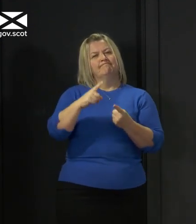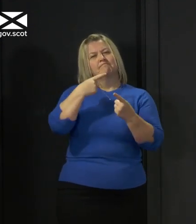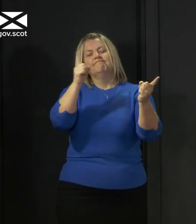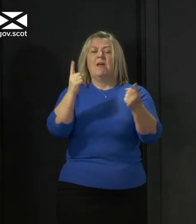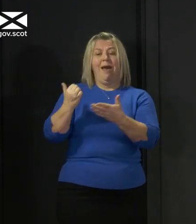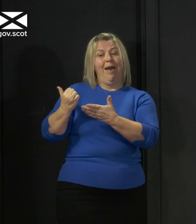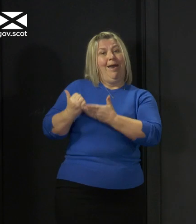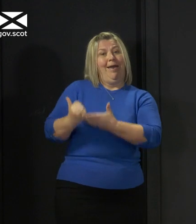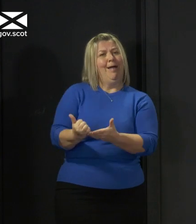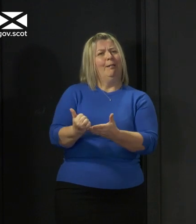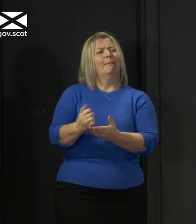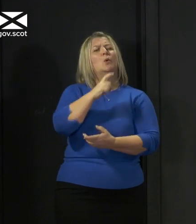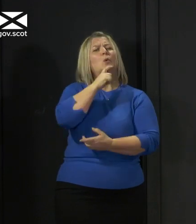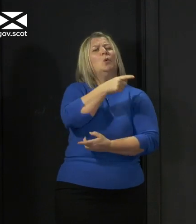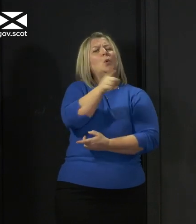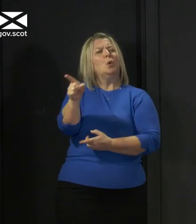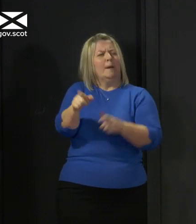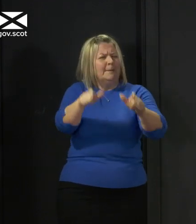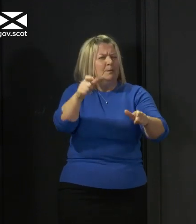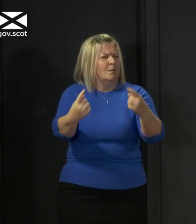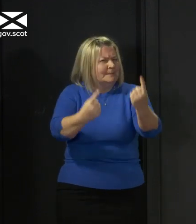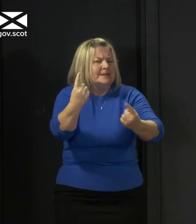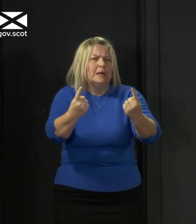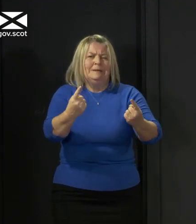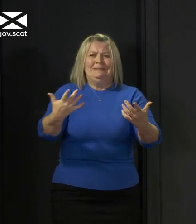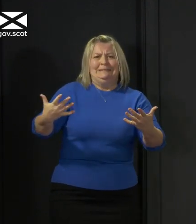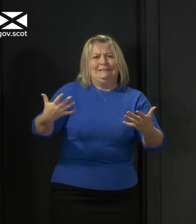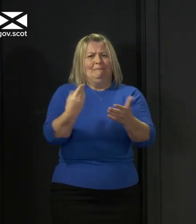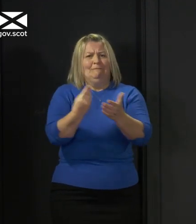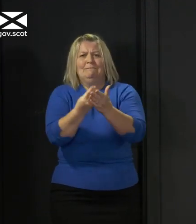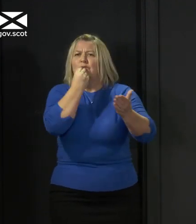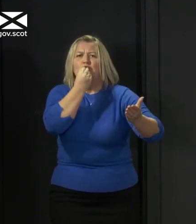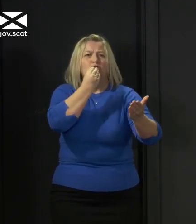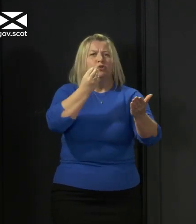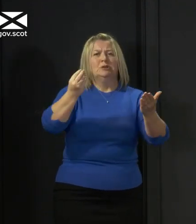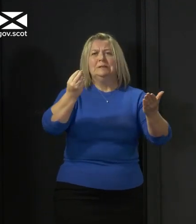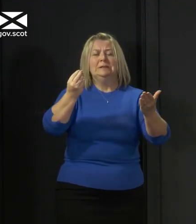struggling to access food either because you can't leave the house or have no